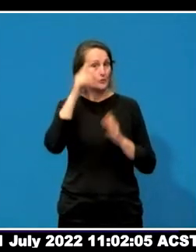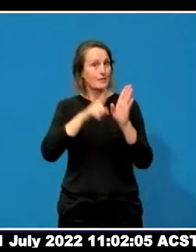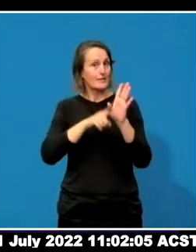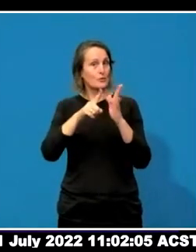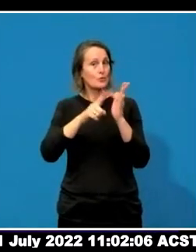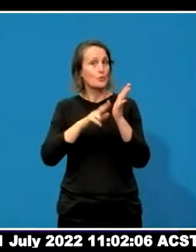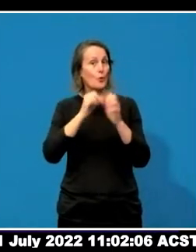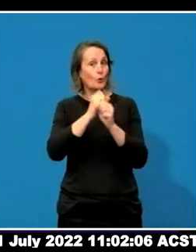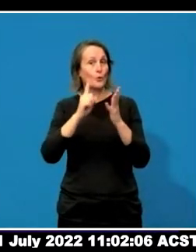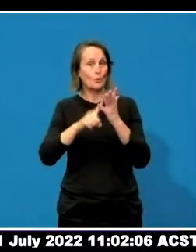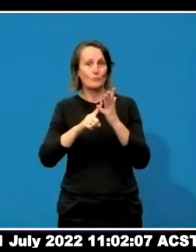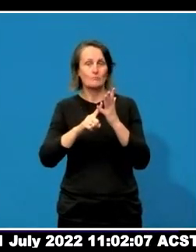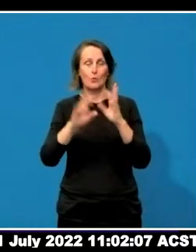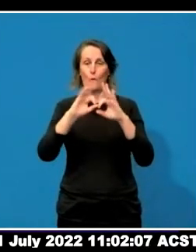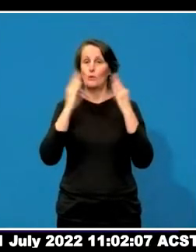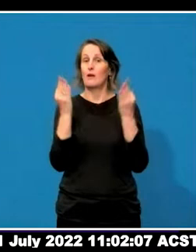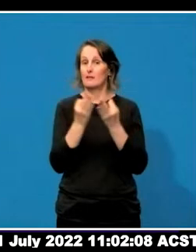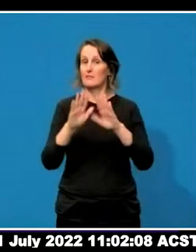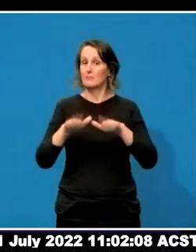services, including disability services.